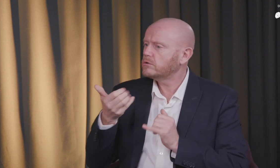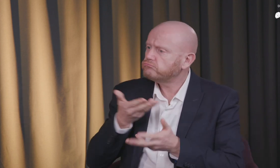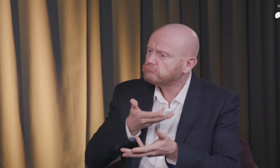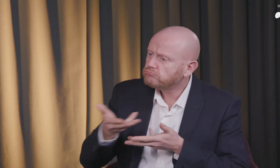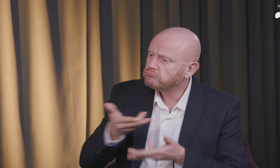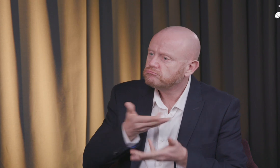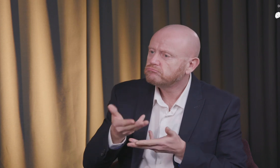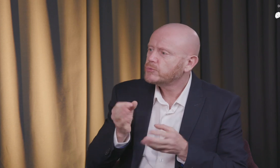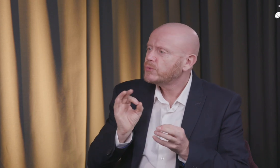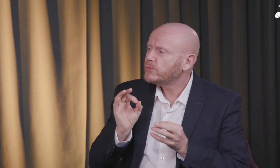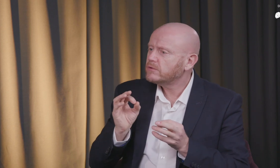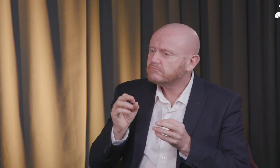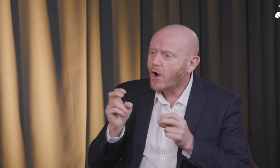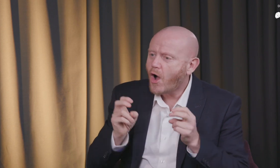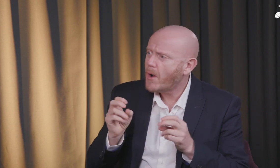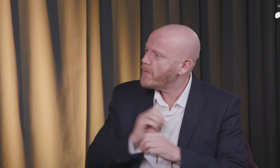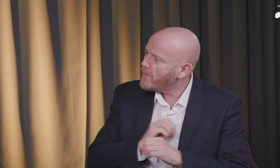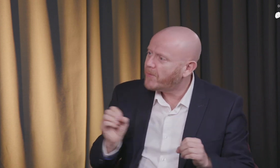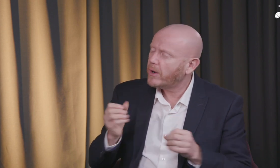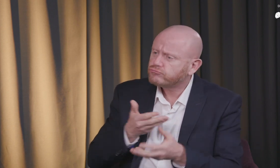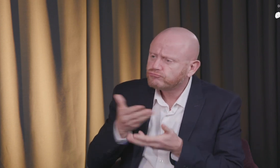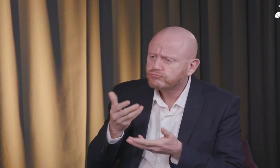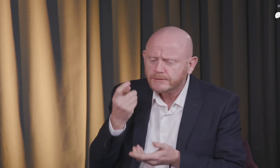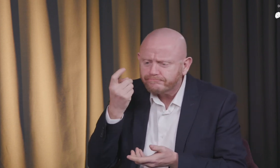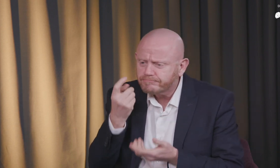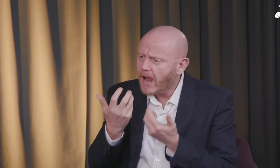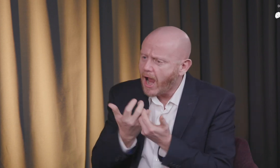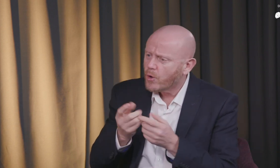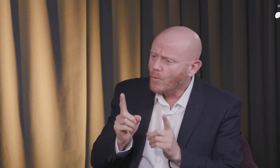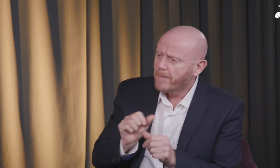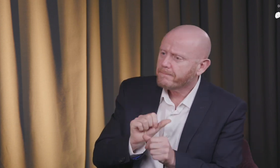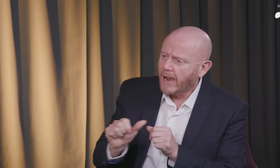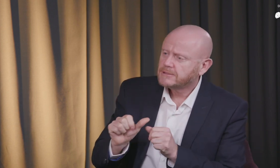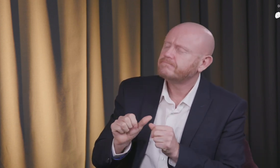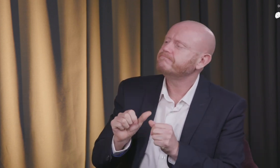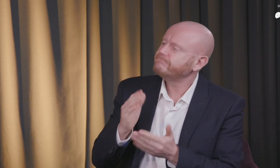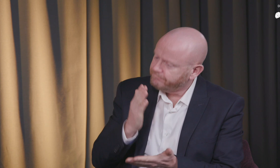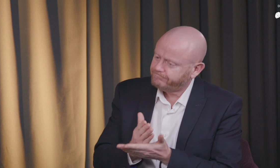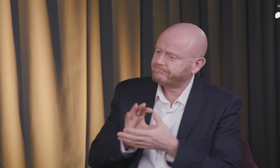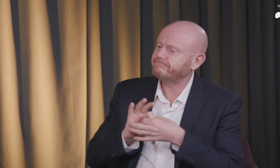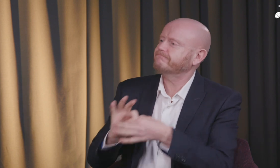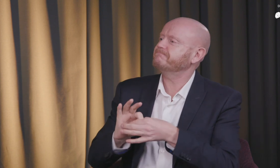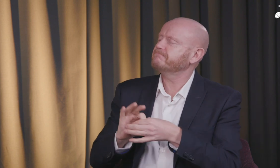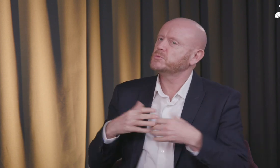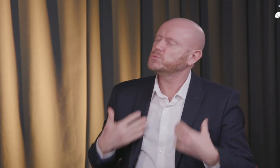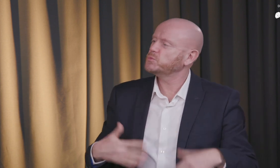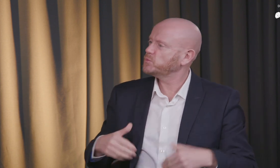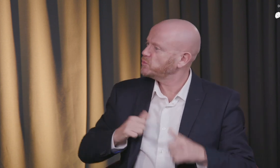It’s been good, they’ve always consulted with me and there hasn’t been any arguments, just working out how to do things and what would be best. Actually maintaining that relationship, I’m so proud.